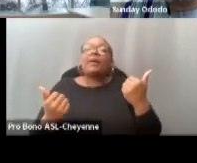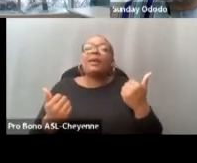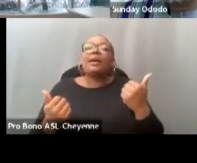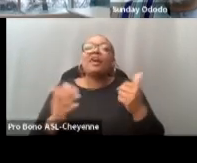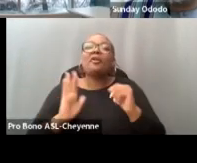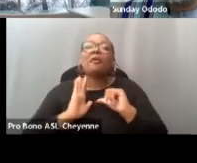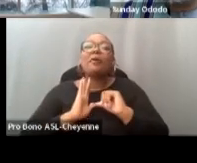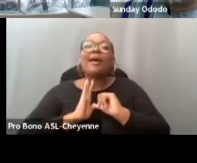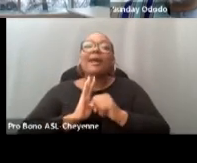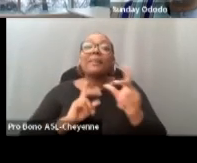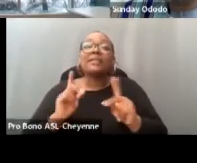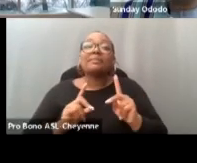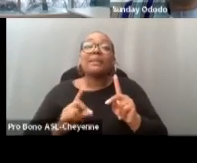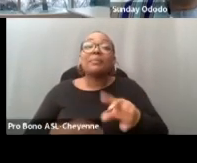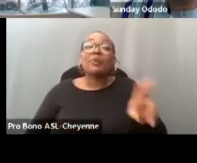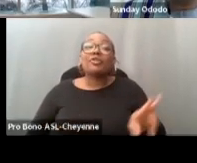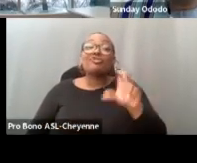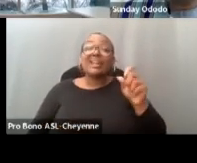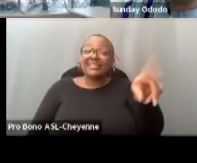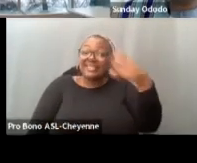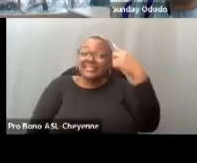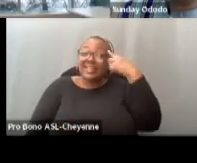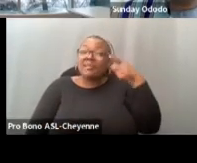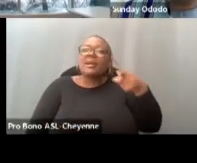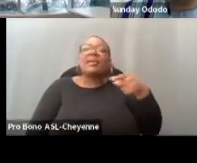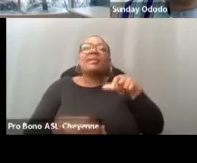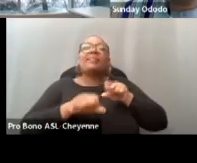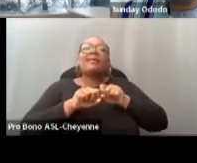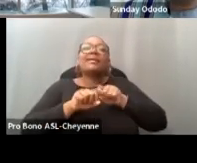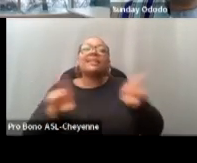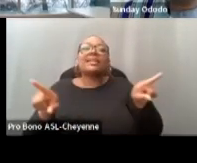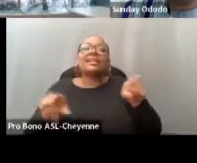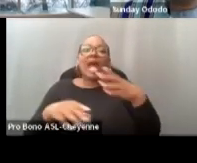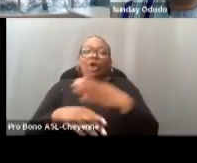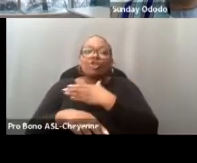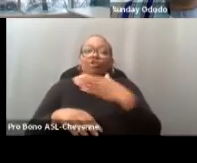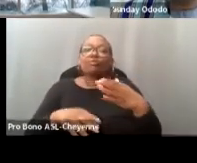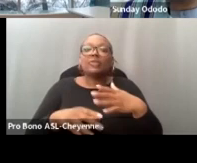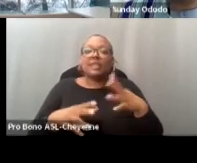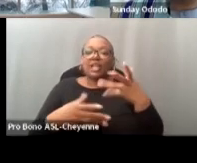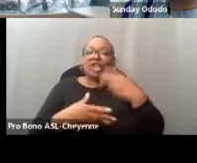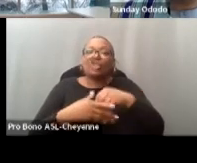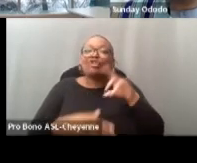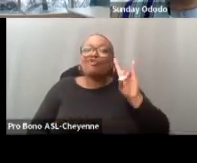that the United States government sent out these musicians, including rock musicians,